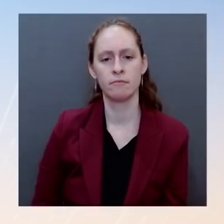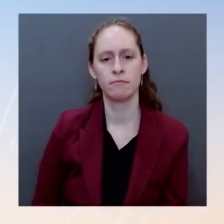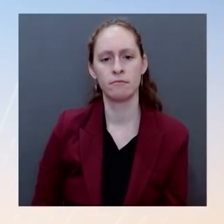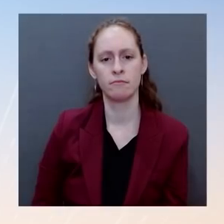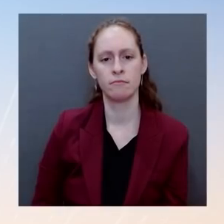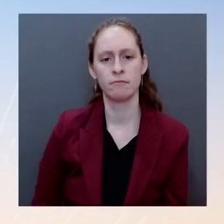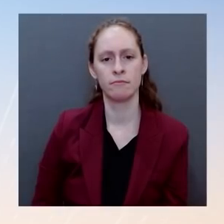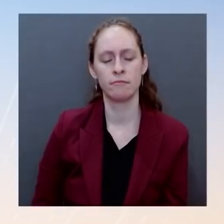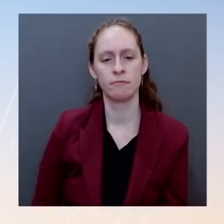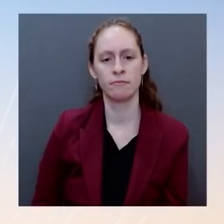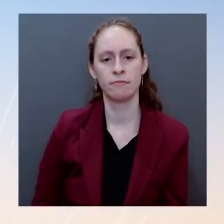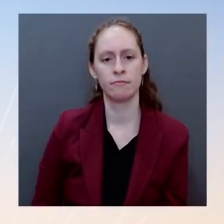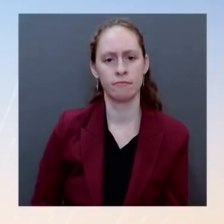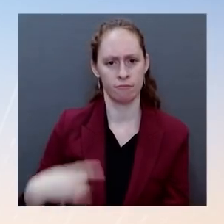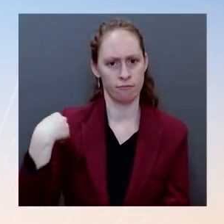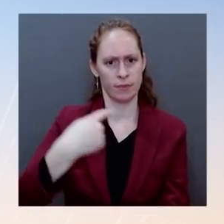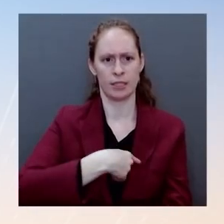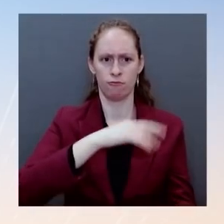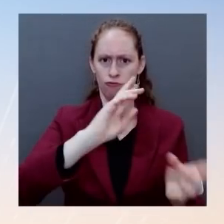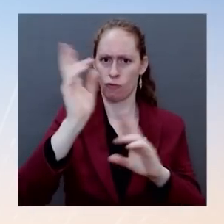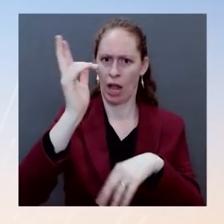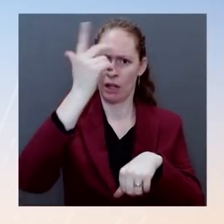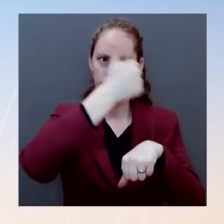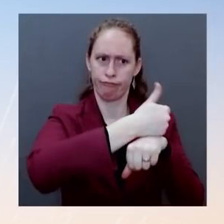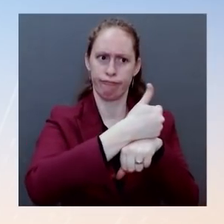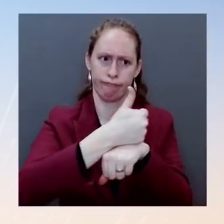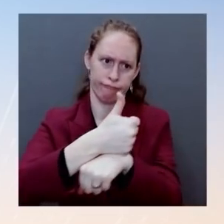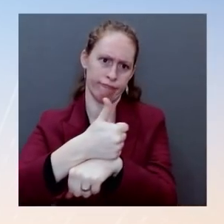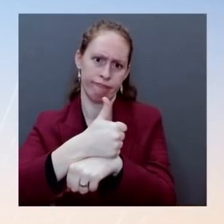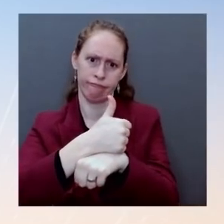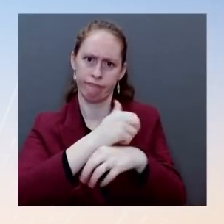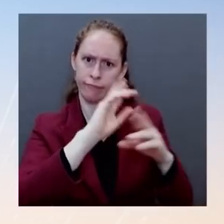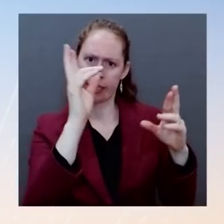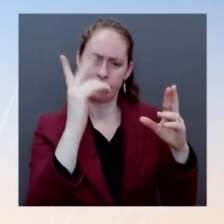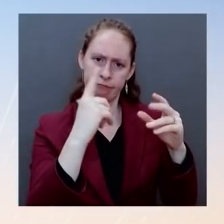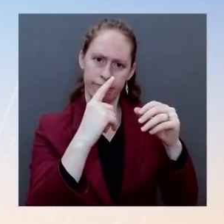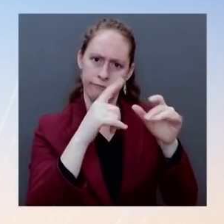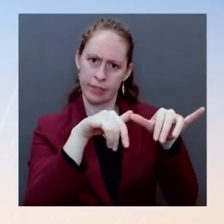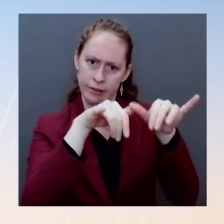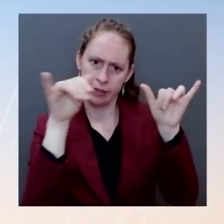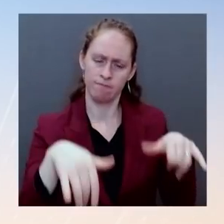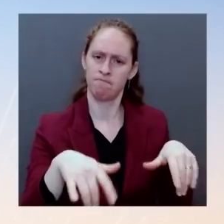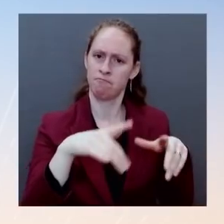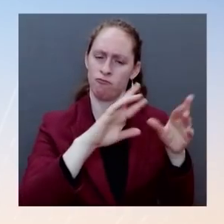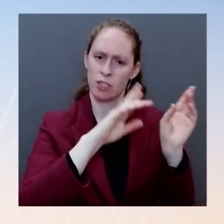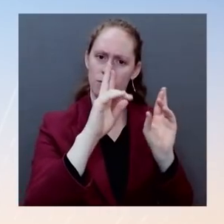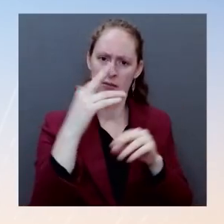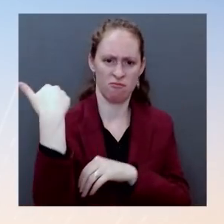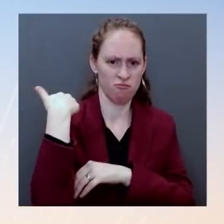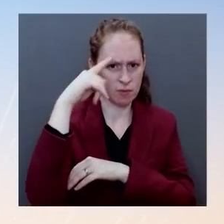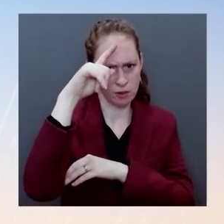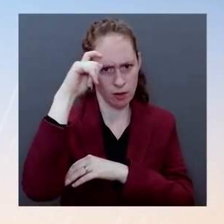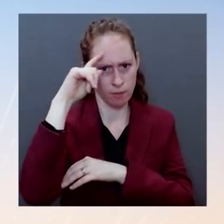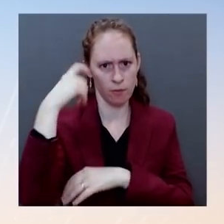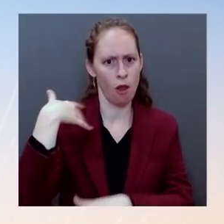which were to use the Defense Production Act to -- 3 billion dollars' worth -- to invest in the testing market.